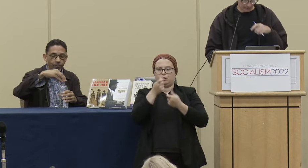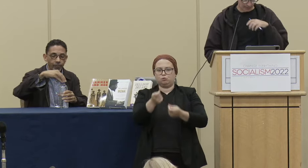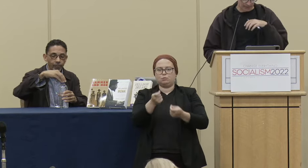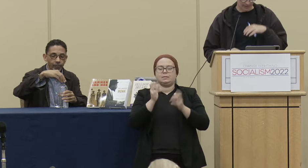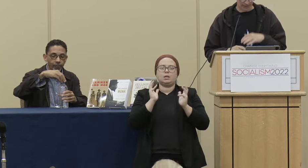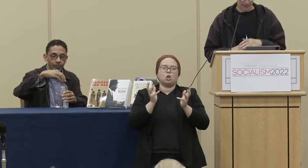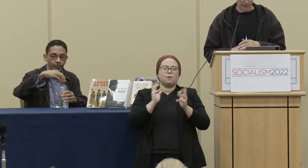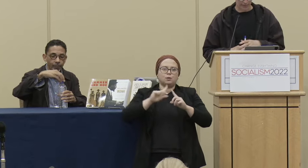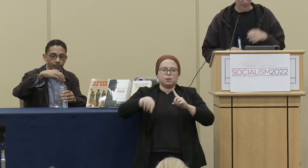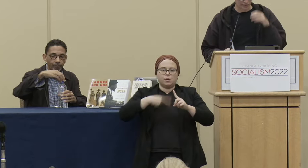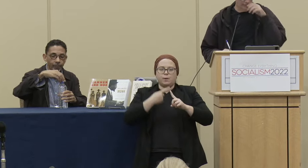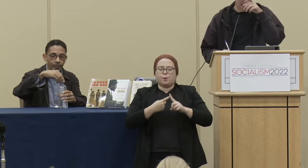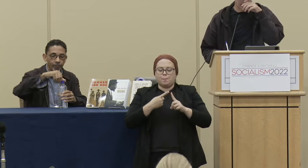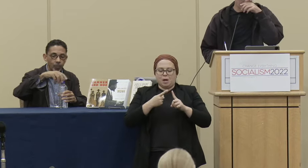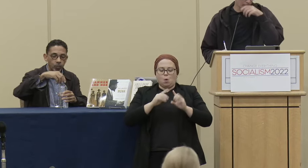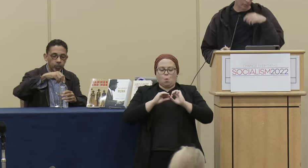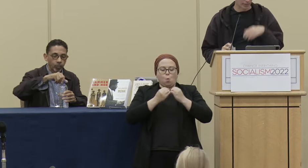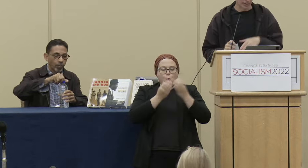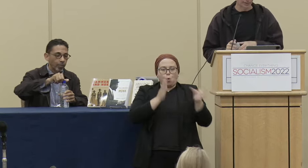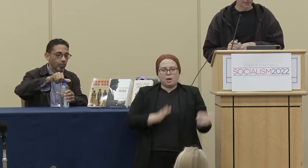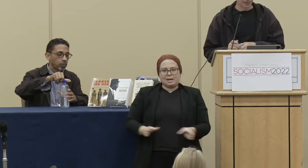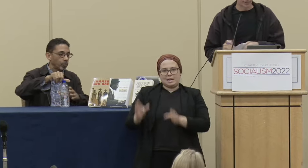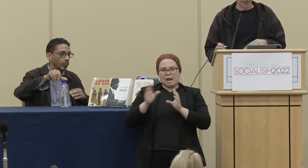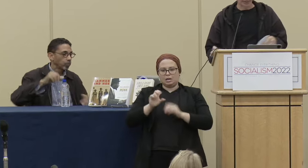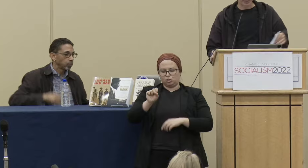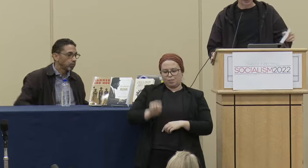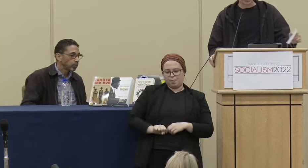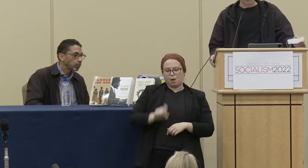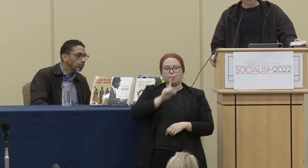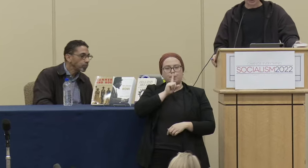≫ Just quickly, I want to mention for those of you interested in the conversation ant organizing the south,